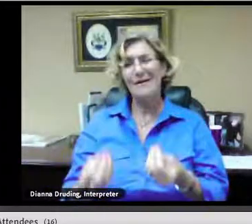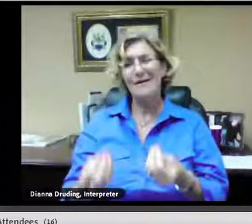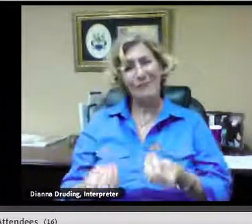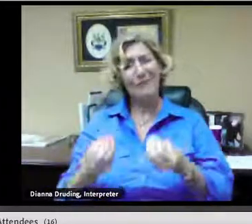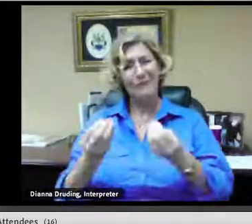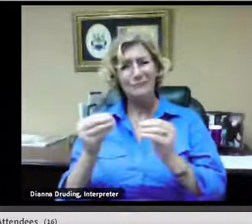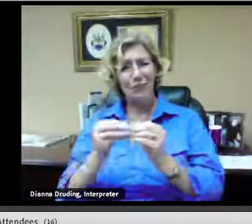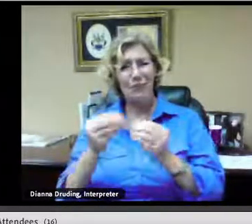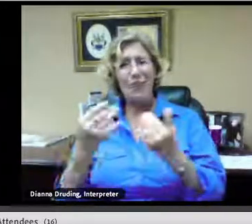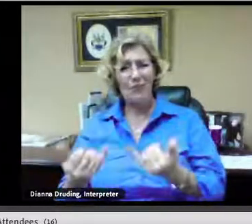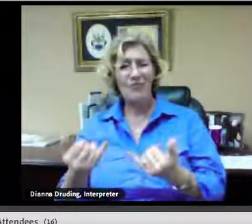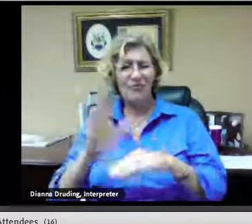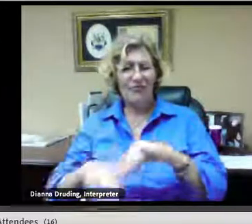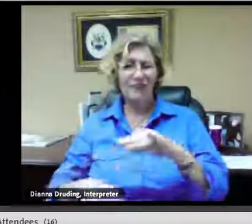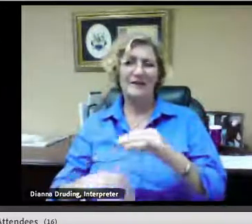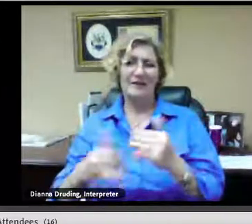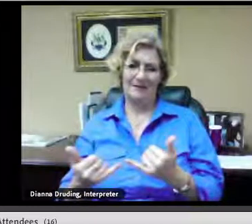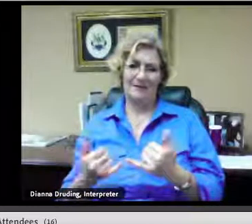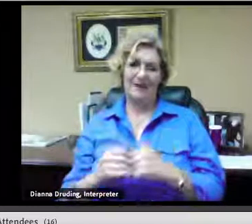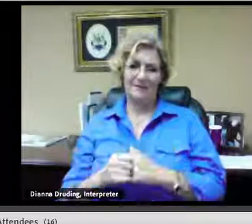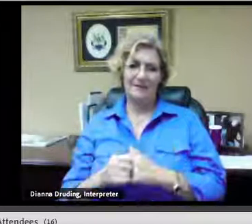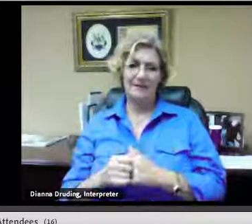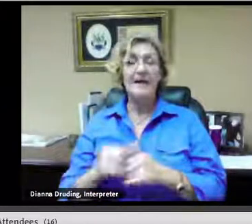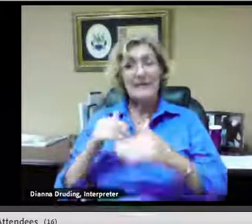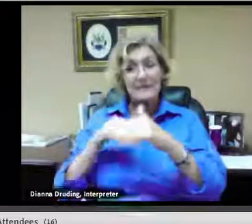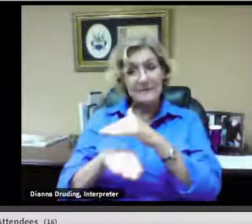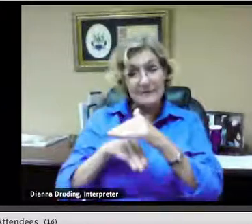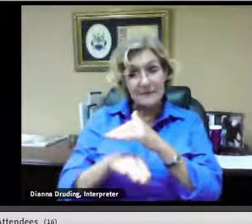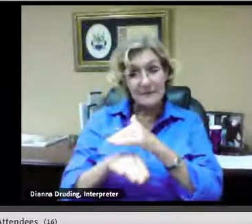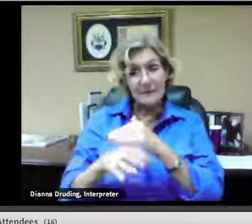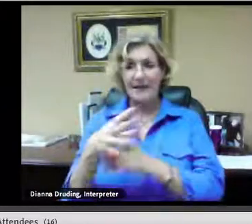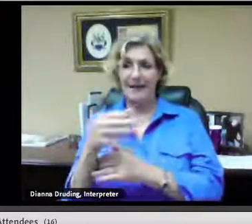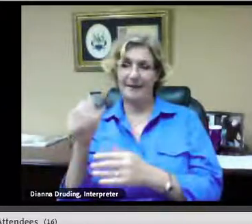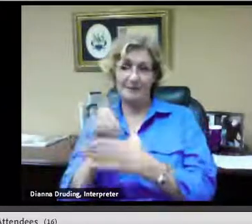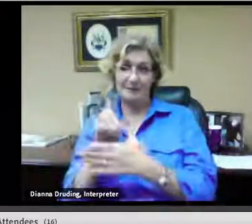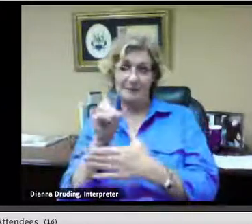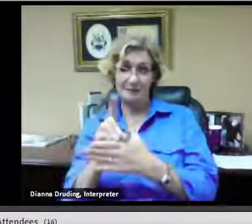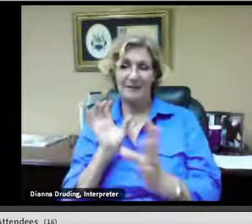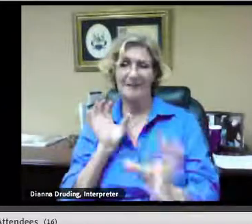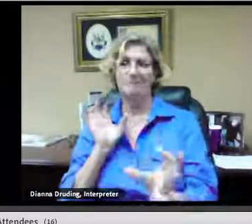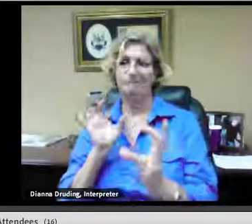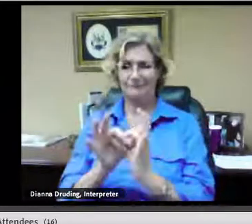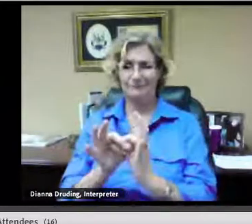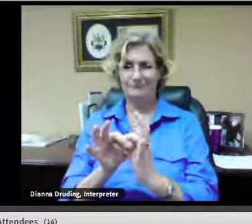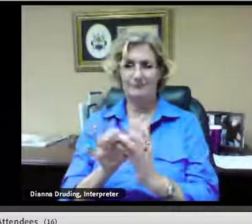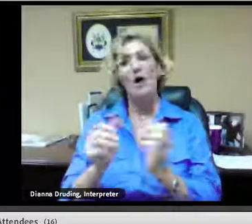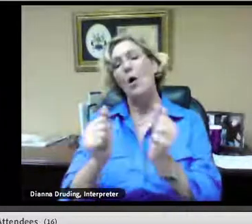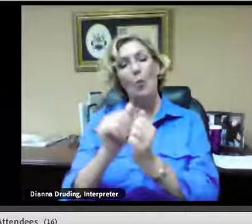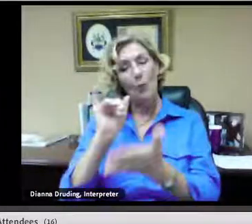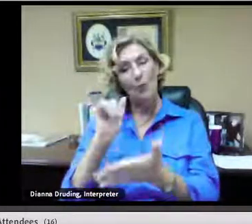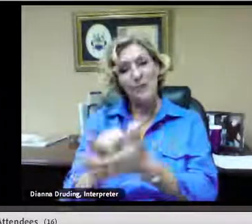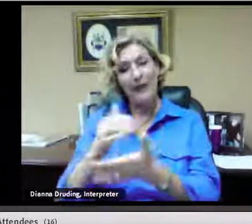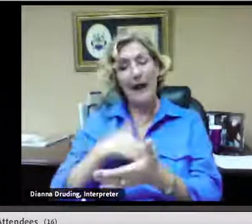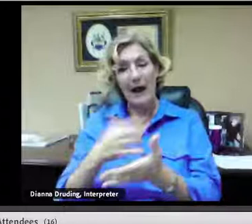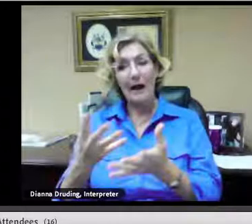accessibility and disability are linked. You know, with that, I want to convey that I think that there is hope. Okay?